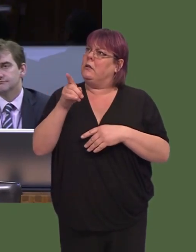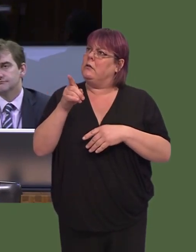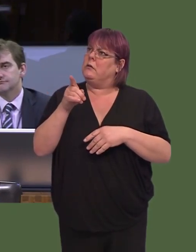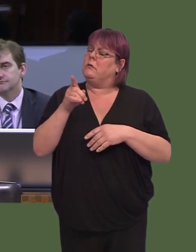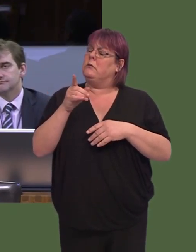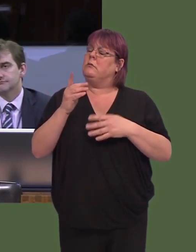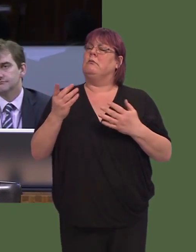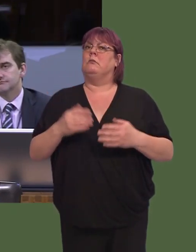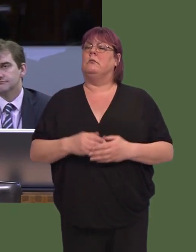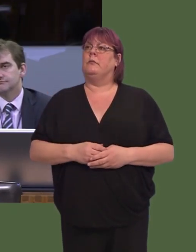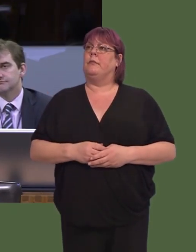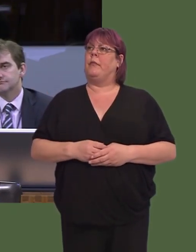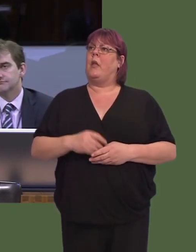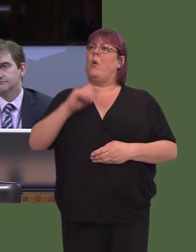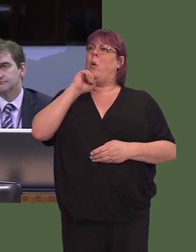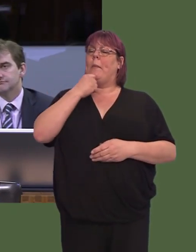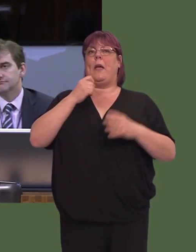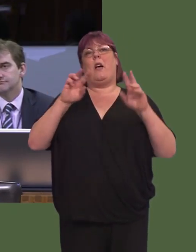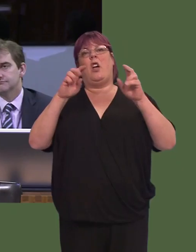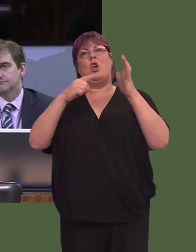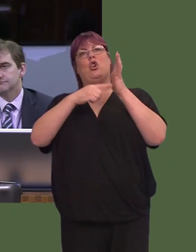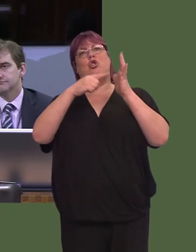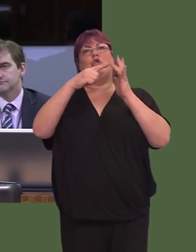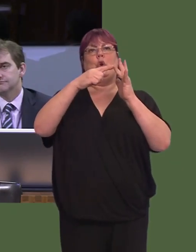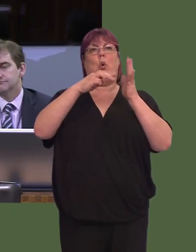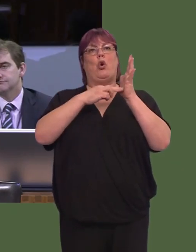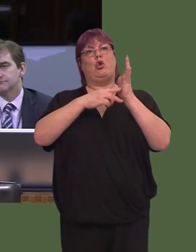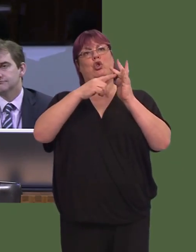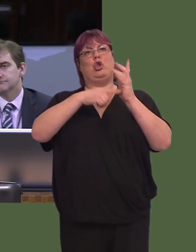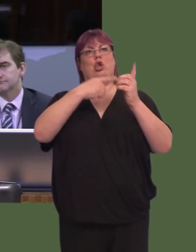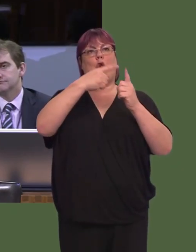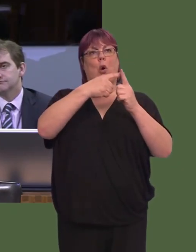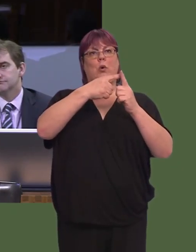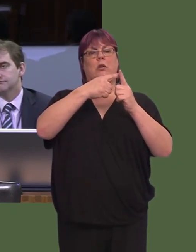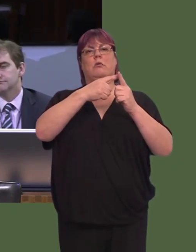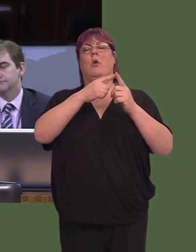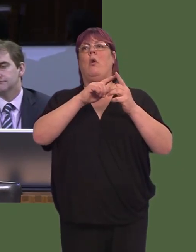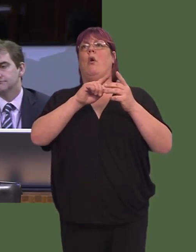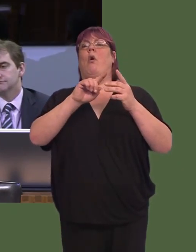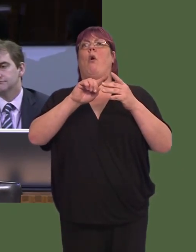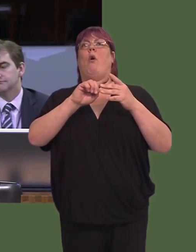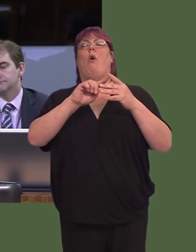Will it a 'to note' debate, will it be a budget vote or will it be a more substantive vote